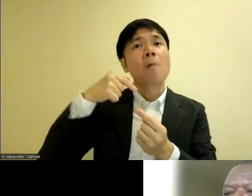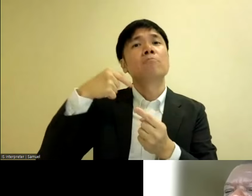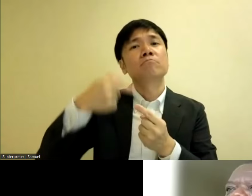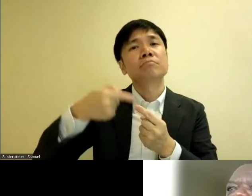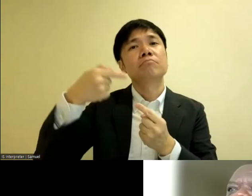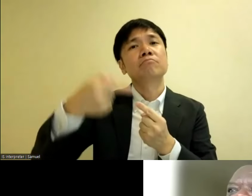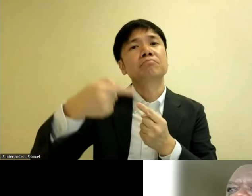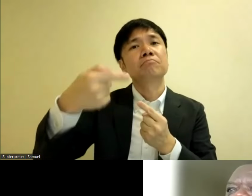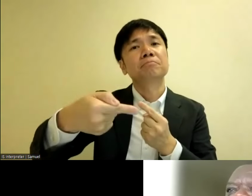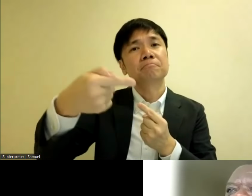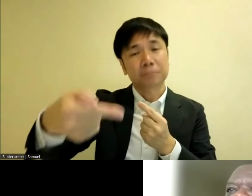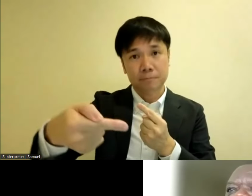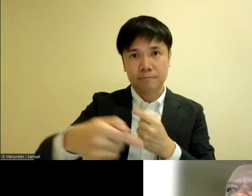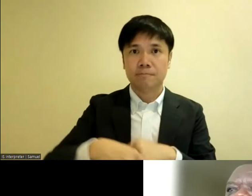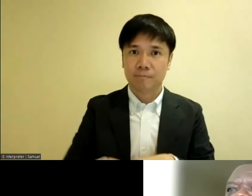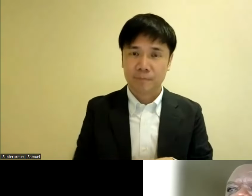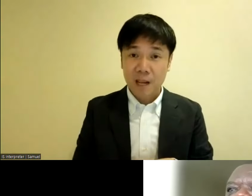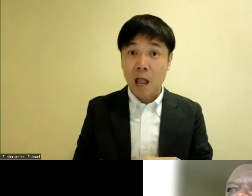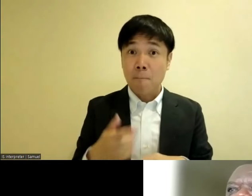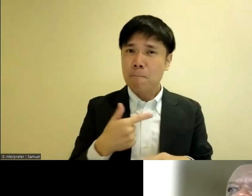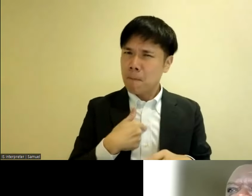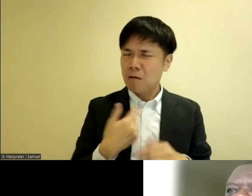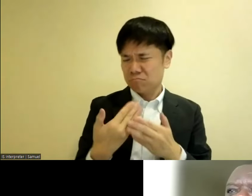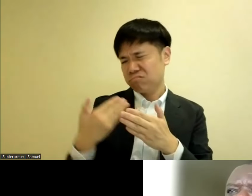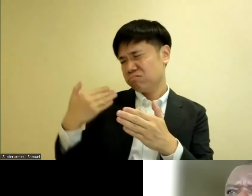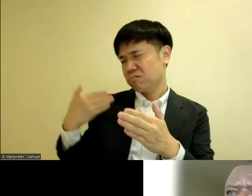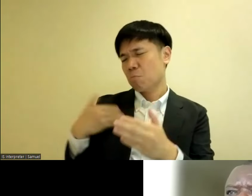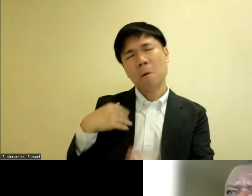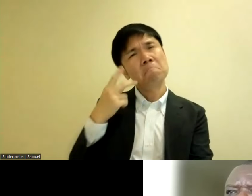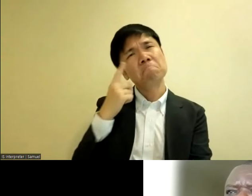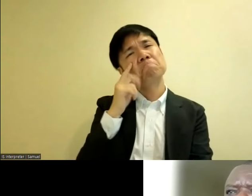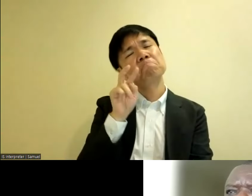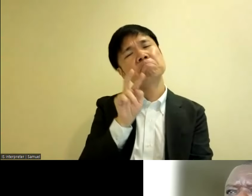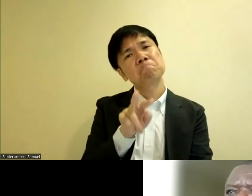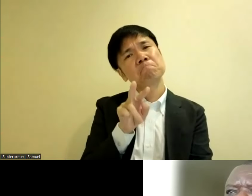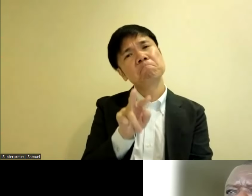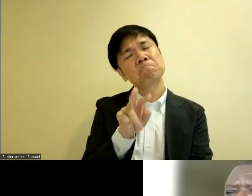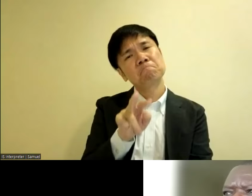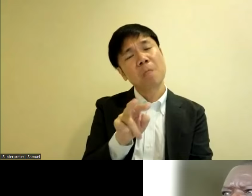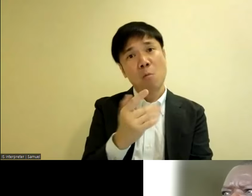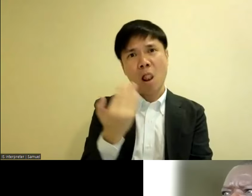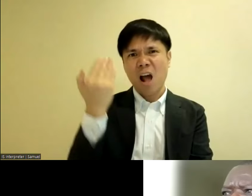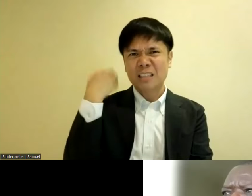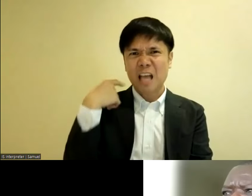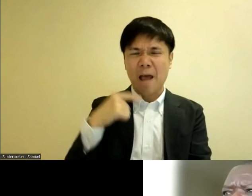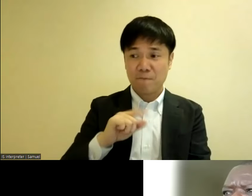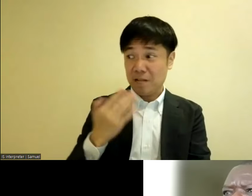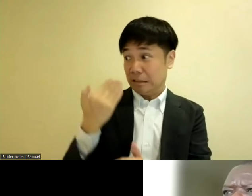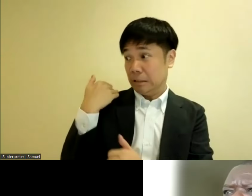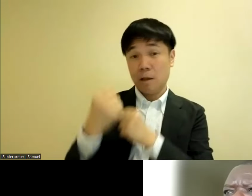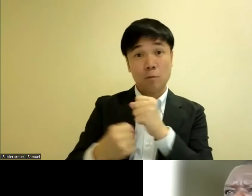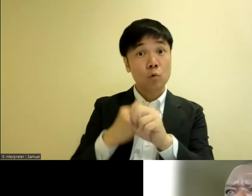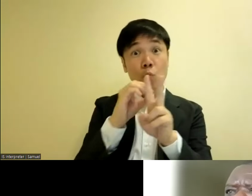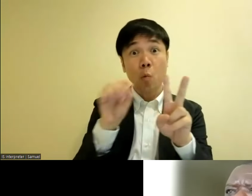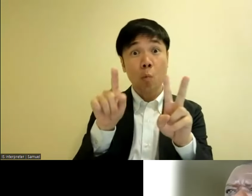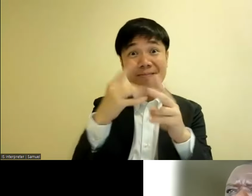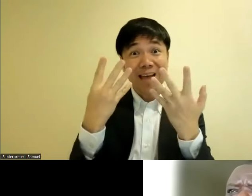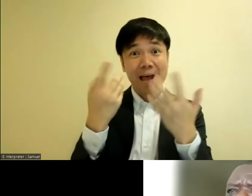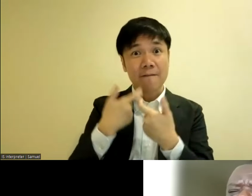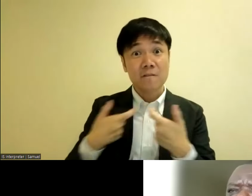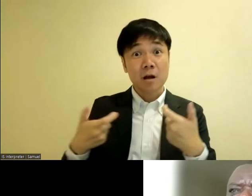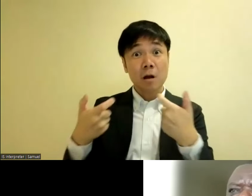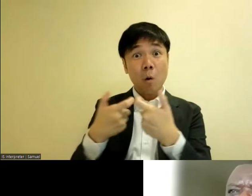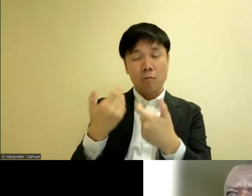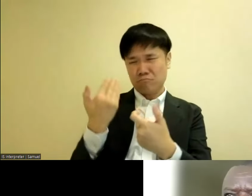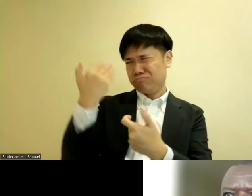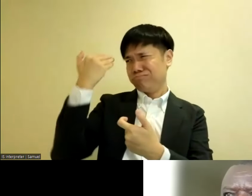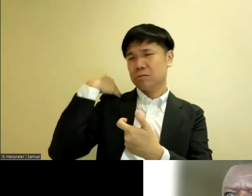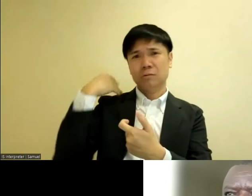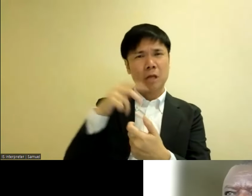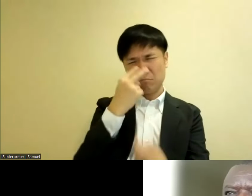And my own experience in the first Global Refugee Forum, I must say I wasn't there for